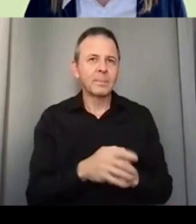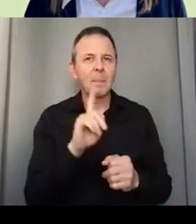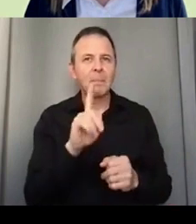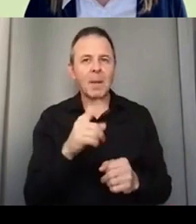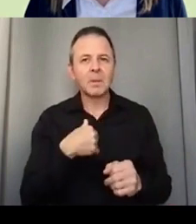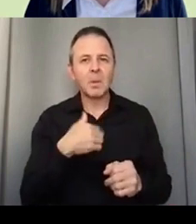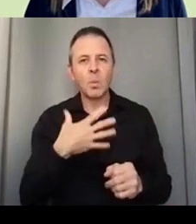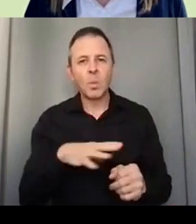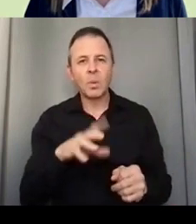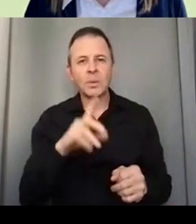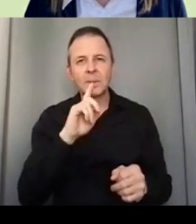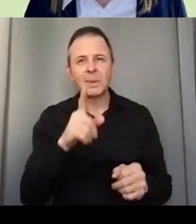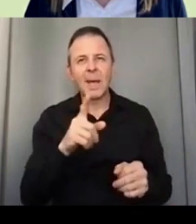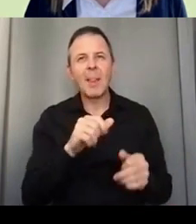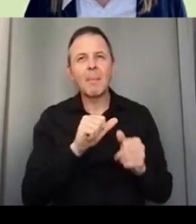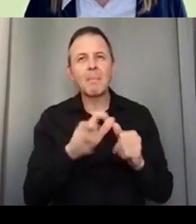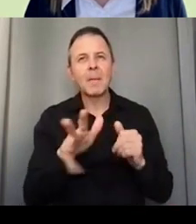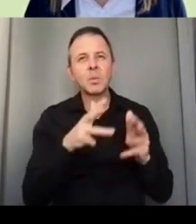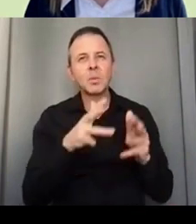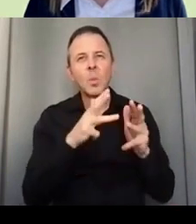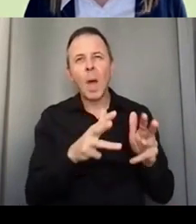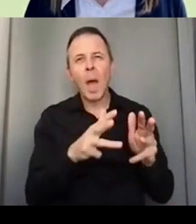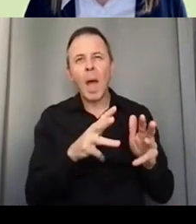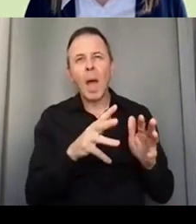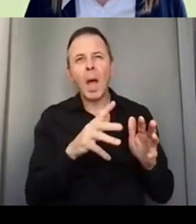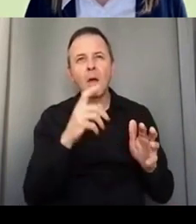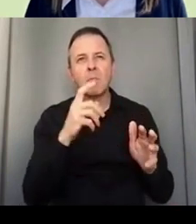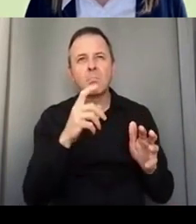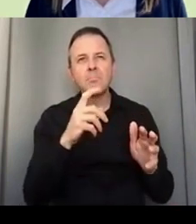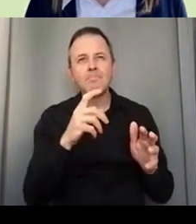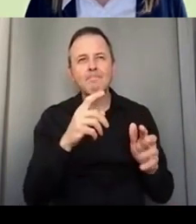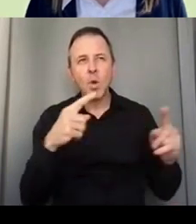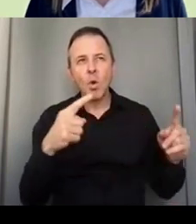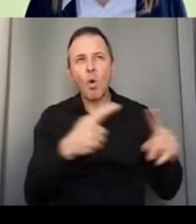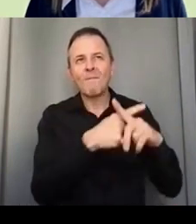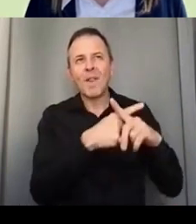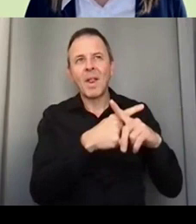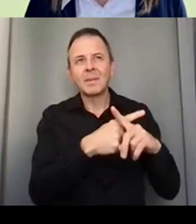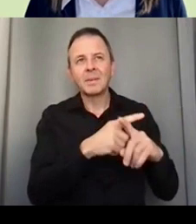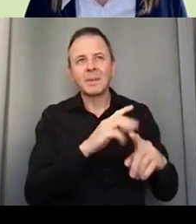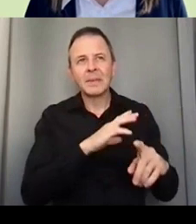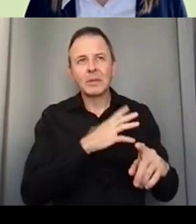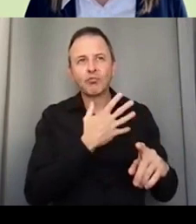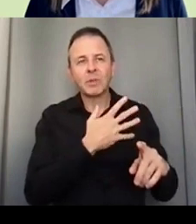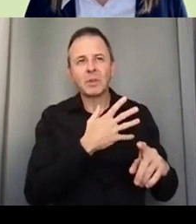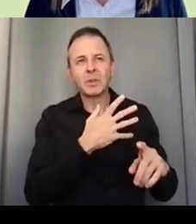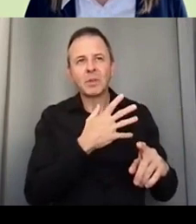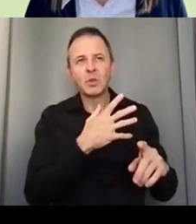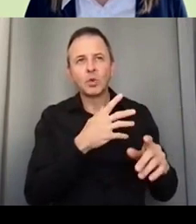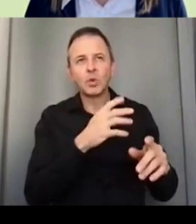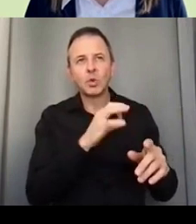it's best practice to avoid conflict of interest not to engage a cause who is